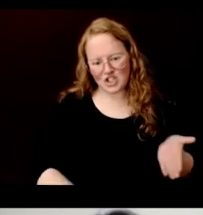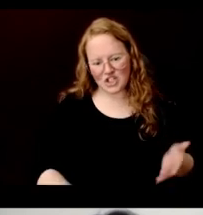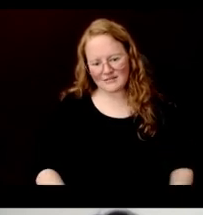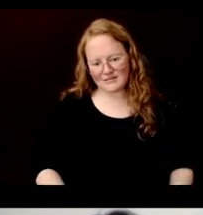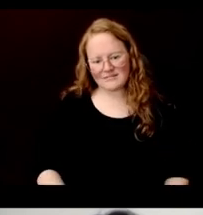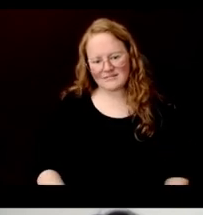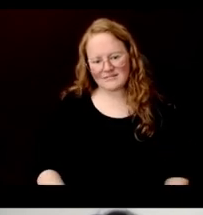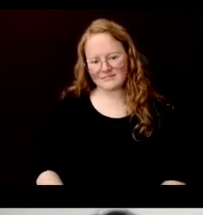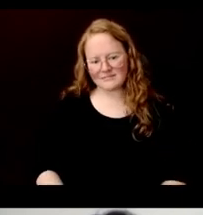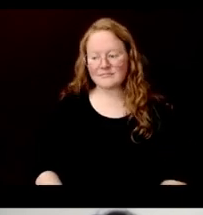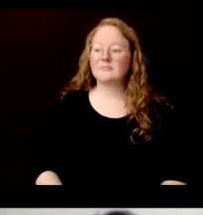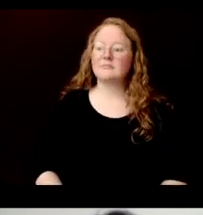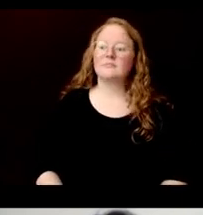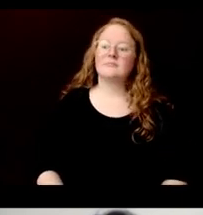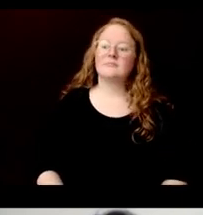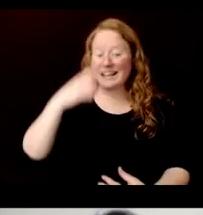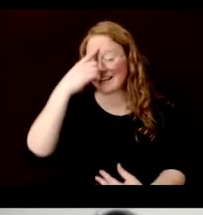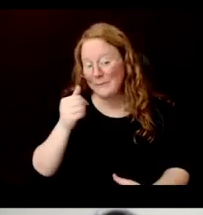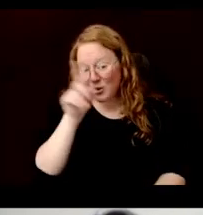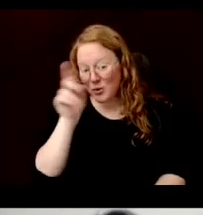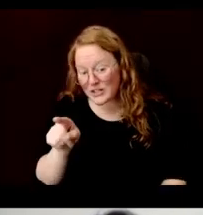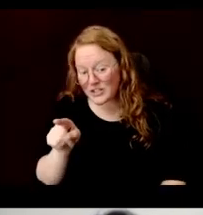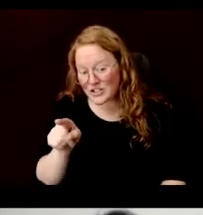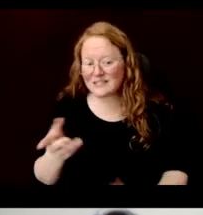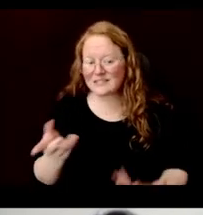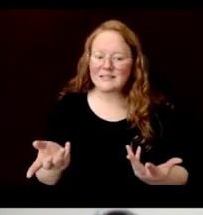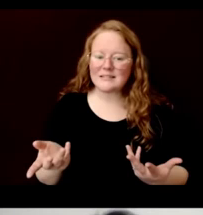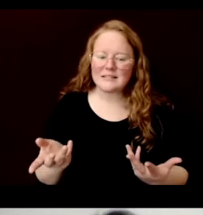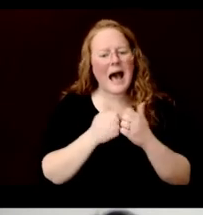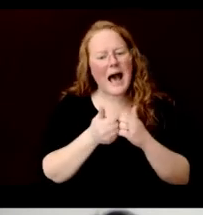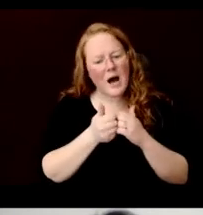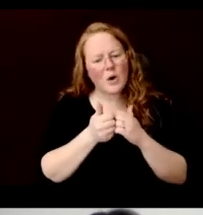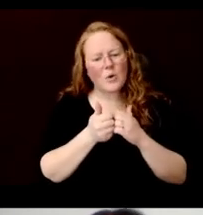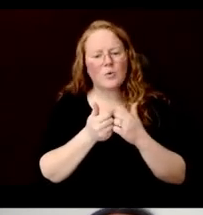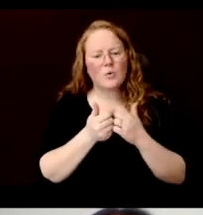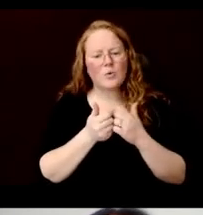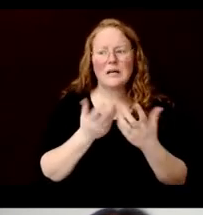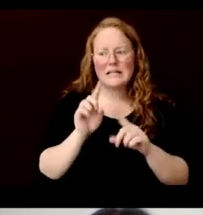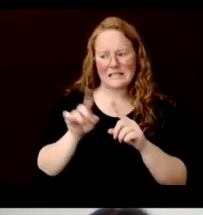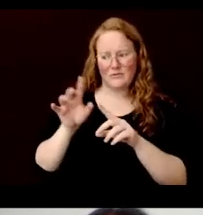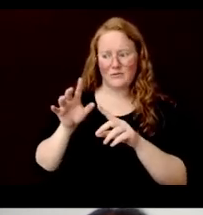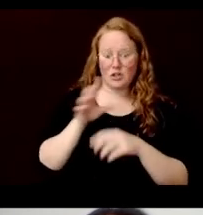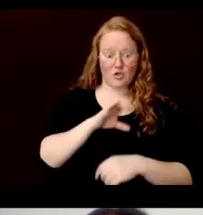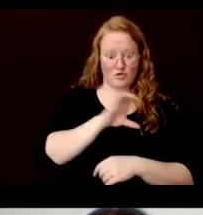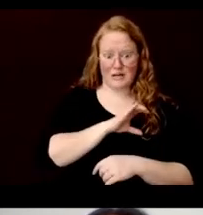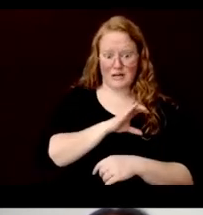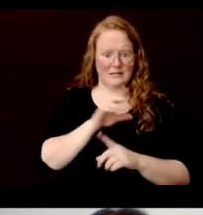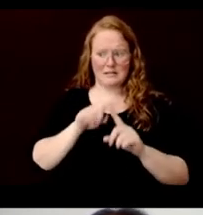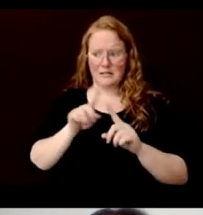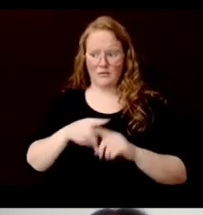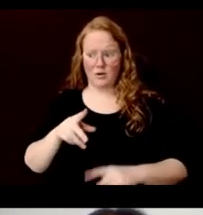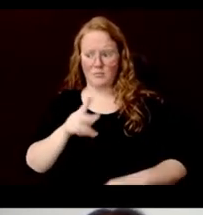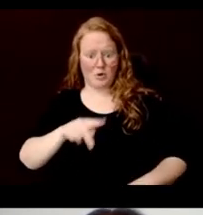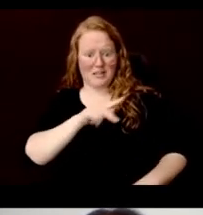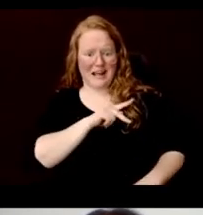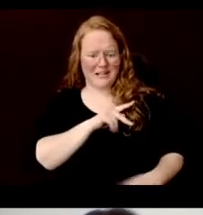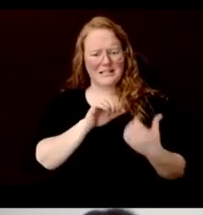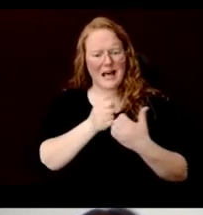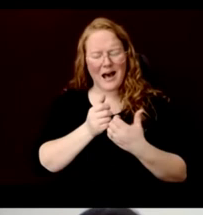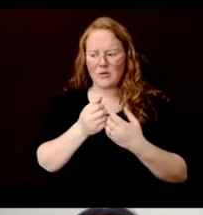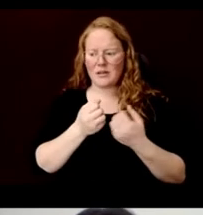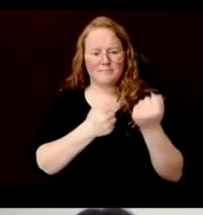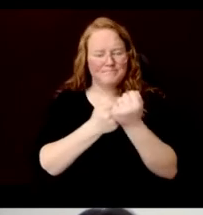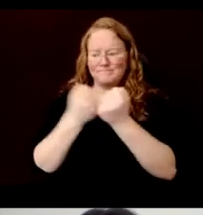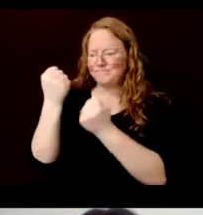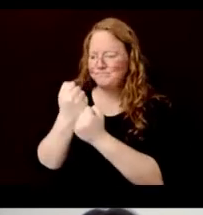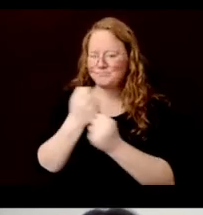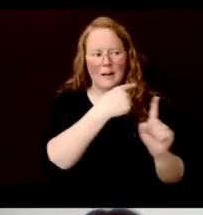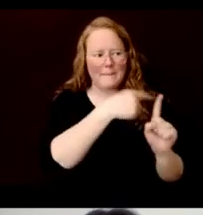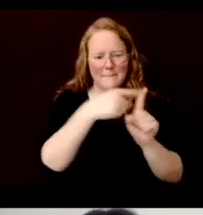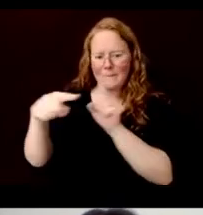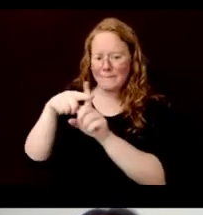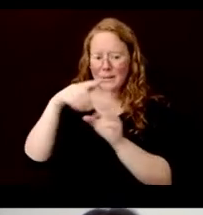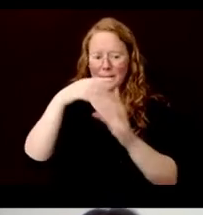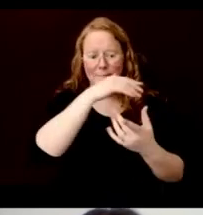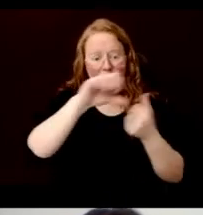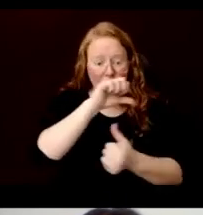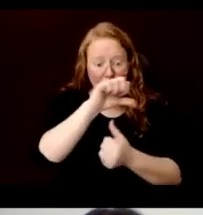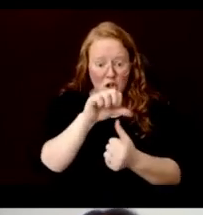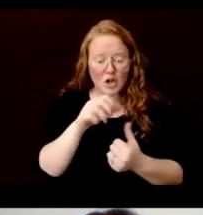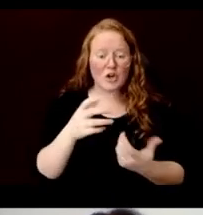I think the better question to ask is, "How do these different traits, qualities, or personalities compliment each other when appreciated on the spectrum of different species used for paper.